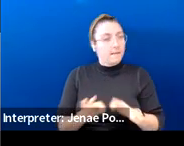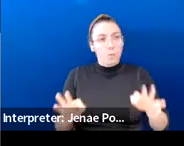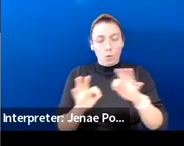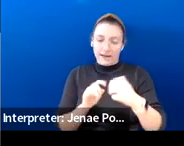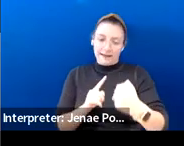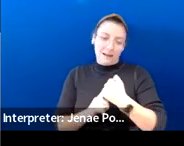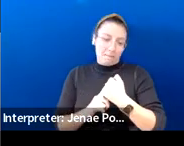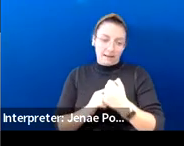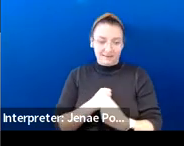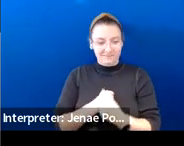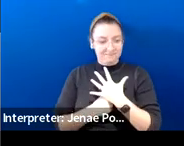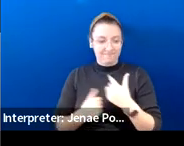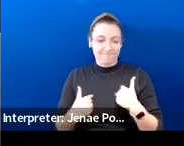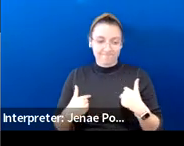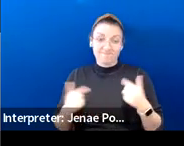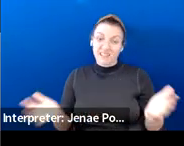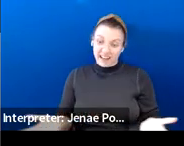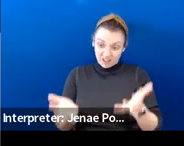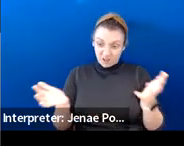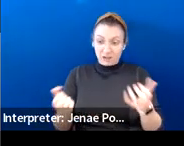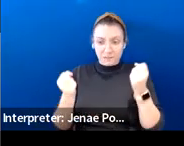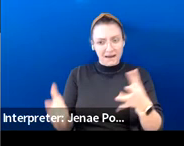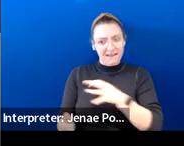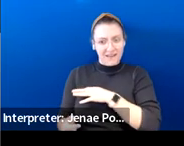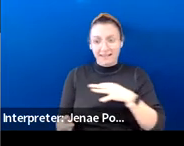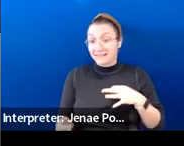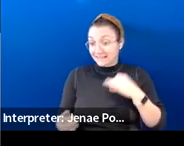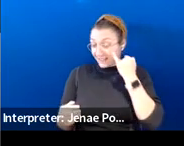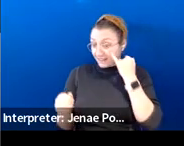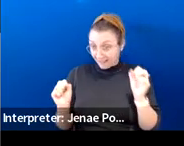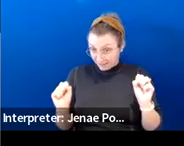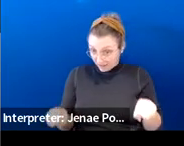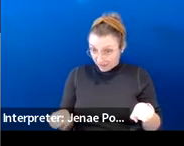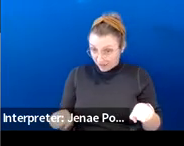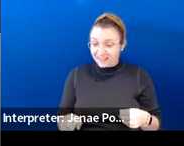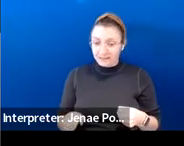And so I would encourage a lot of faculty if they could, you know, to practice this